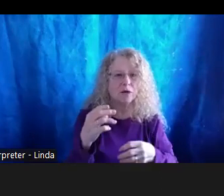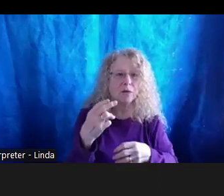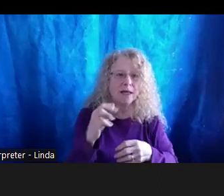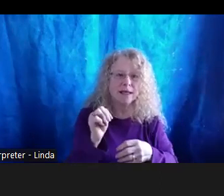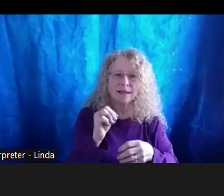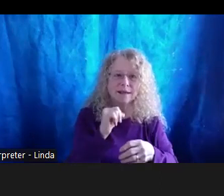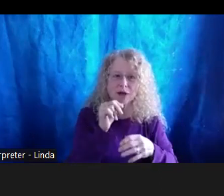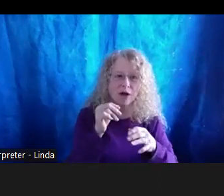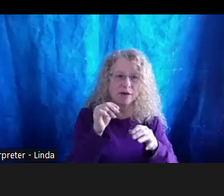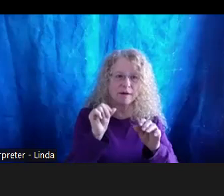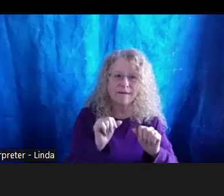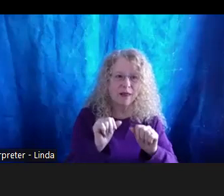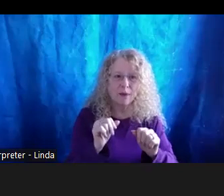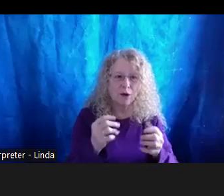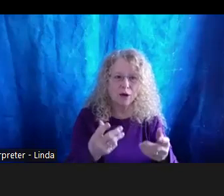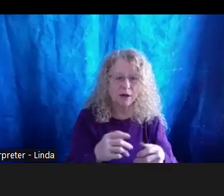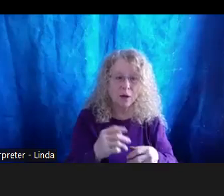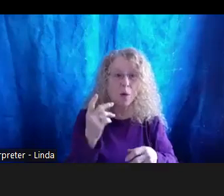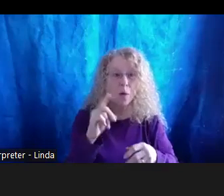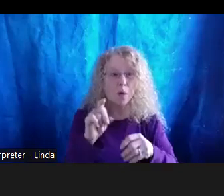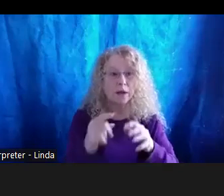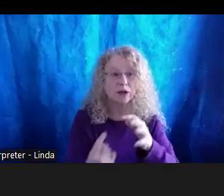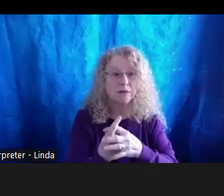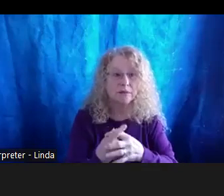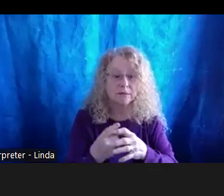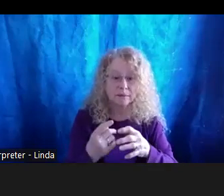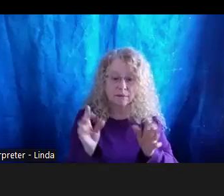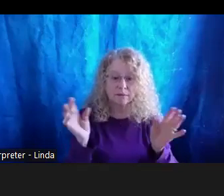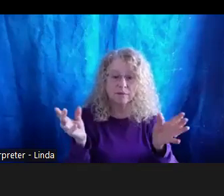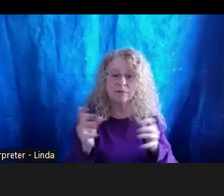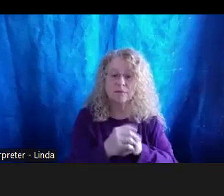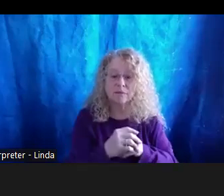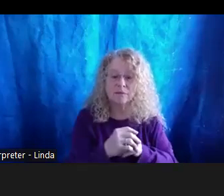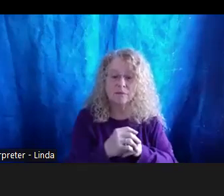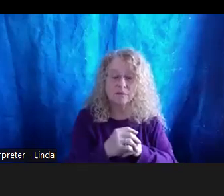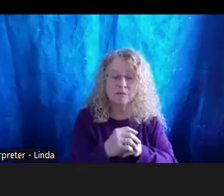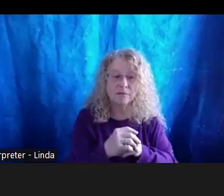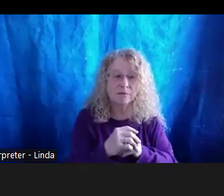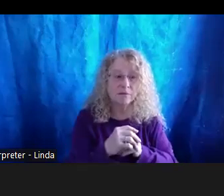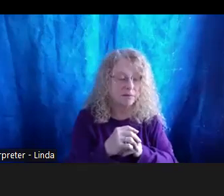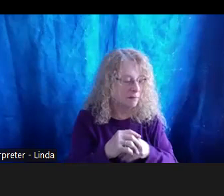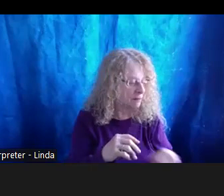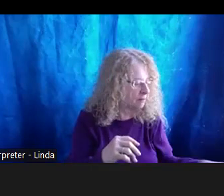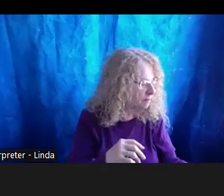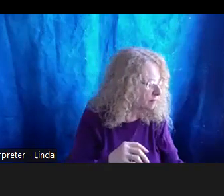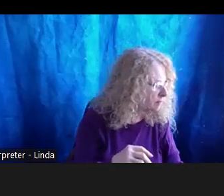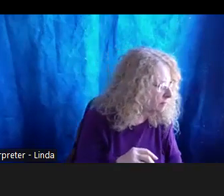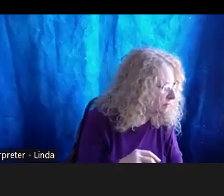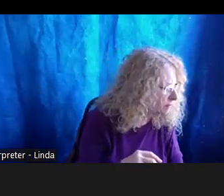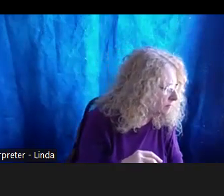I SEE A QUESTION JUST POPPED IN.